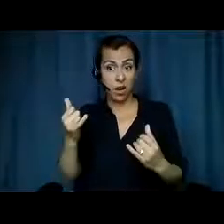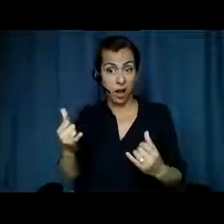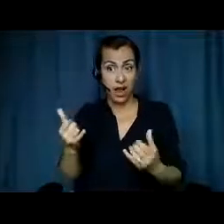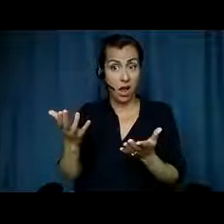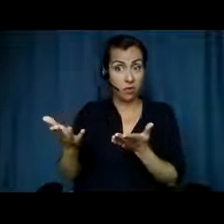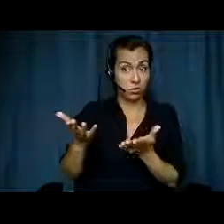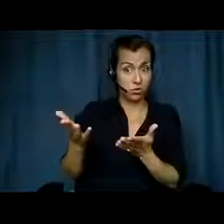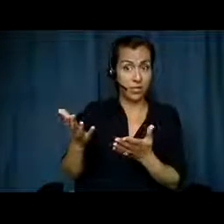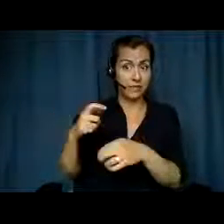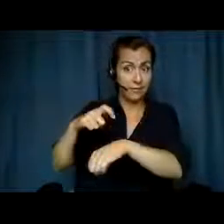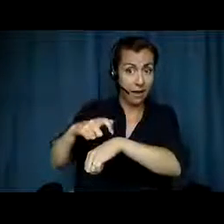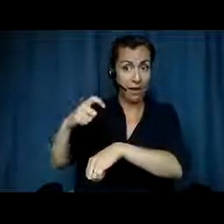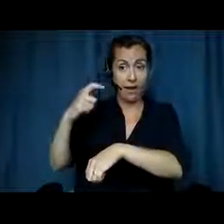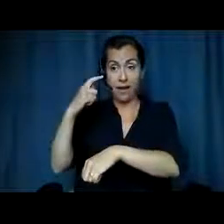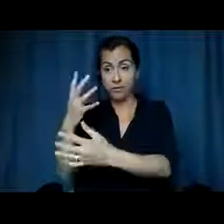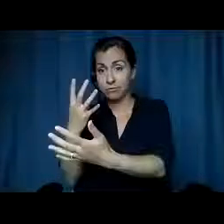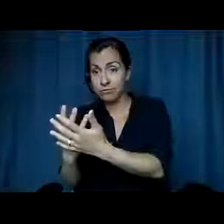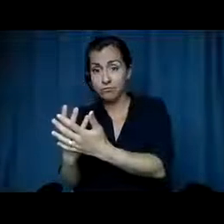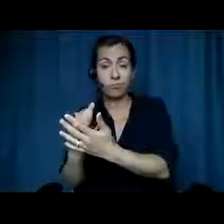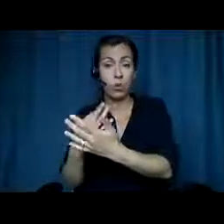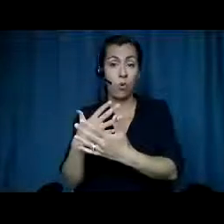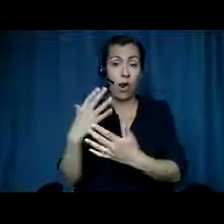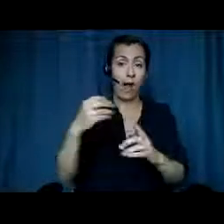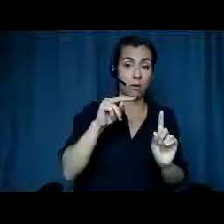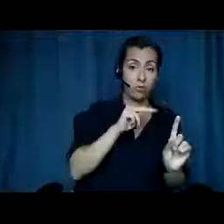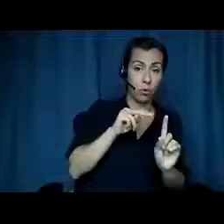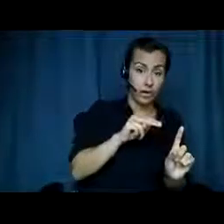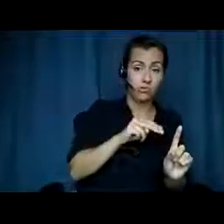drivers who come to get their driver's license at the DMV,